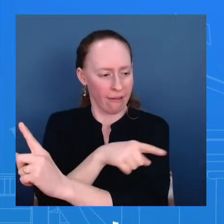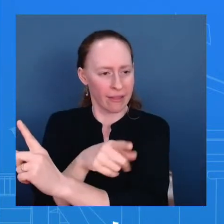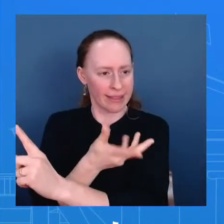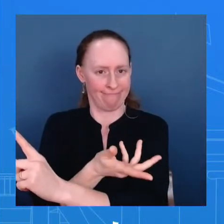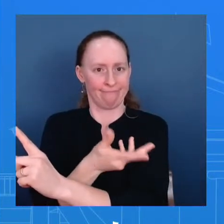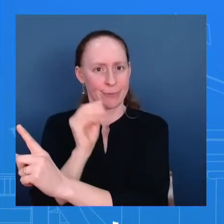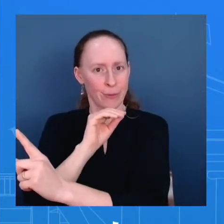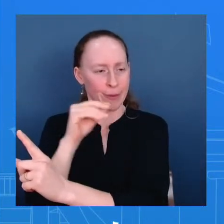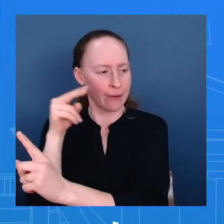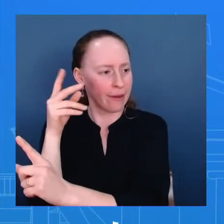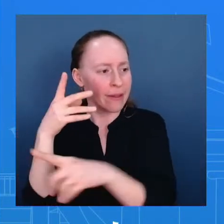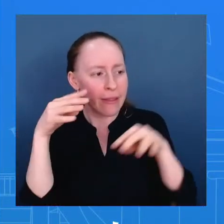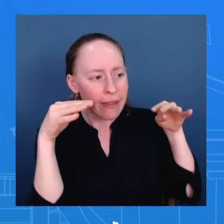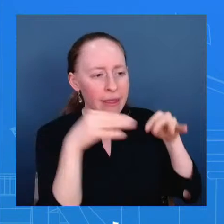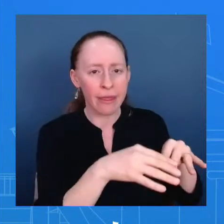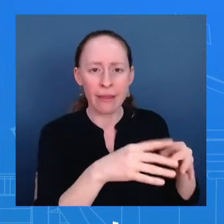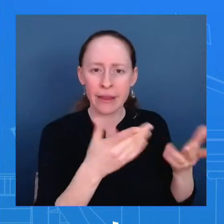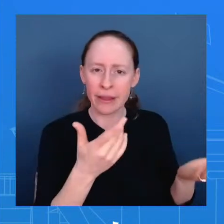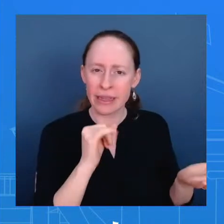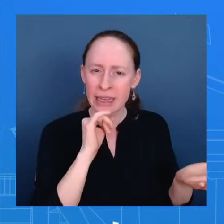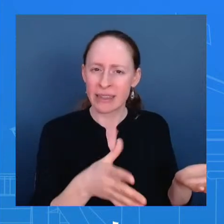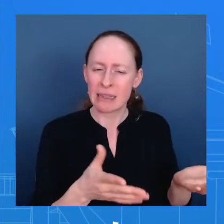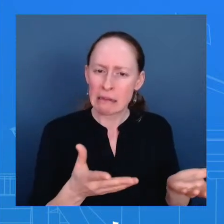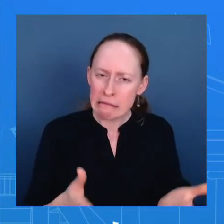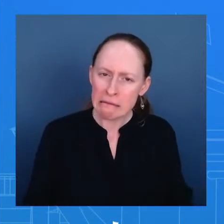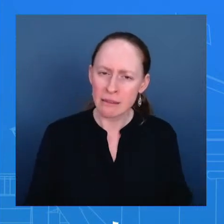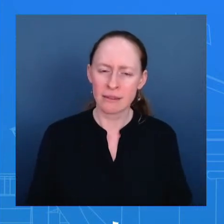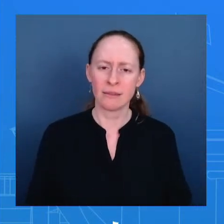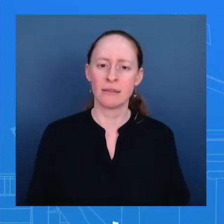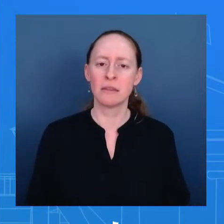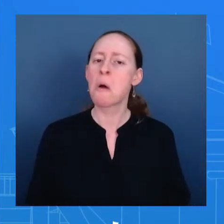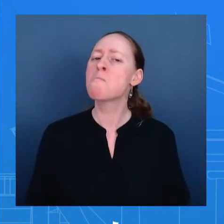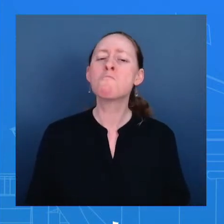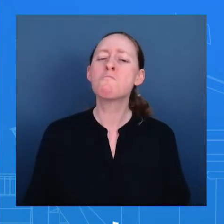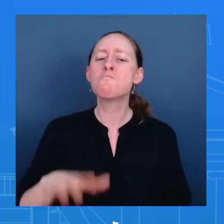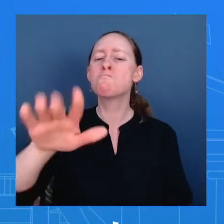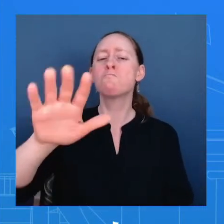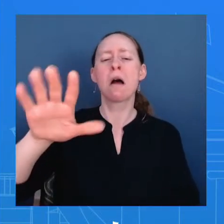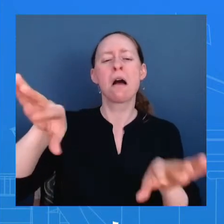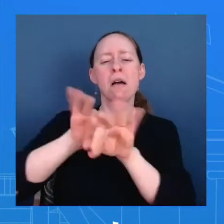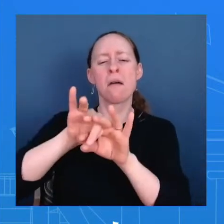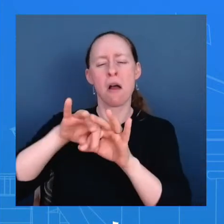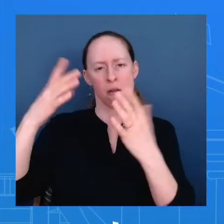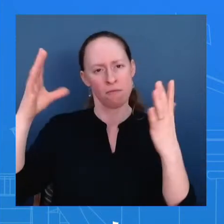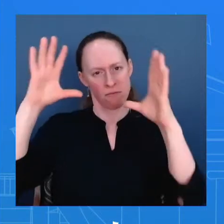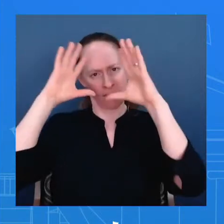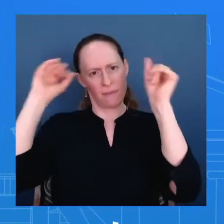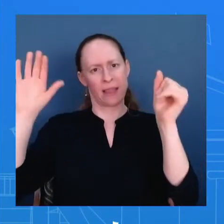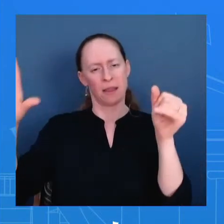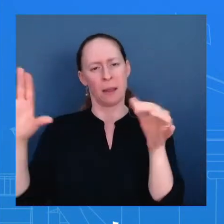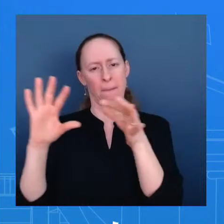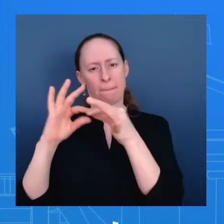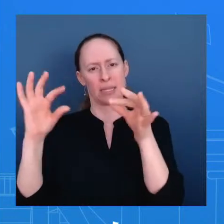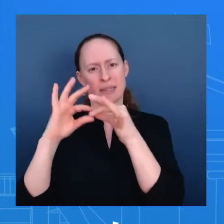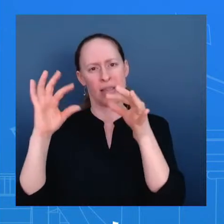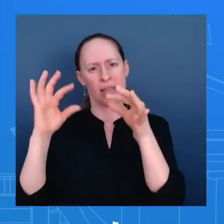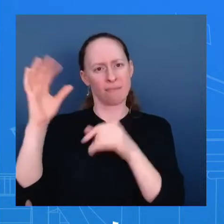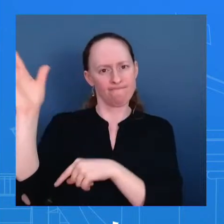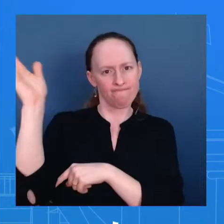are the words that the President articulates. And I know that he -- he feels very deeply about what this means to these young men.